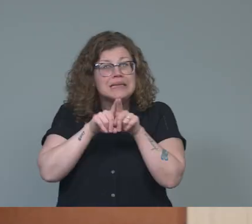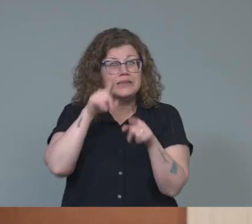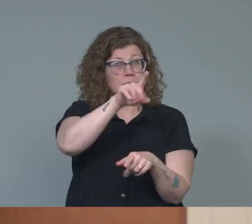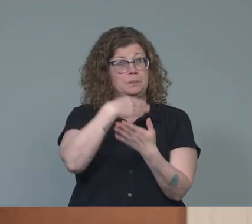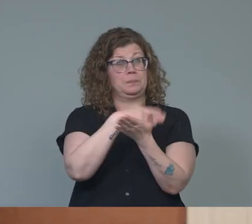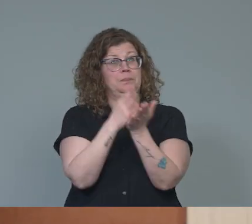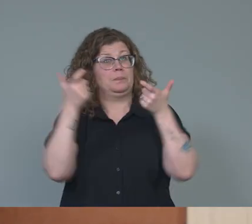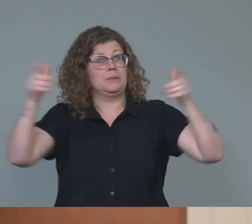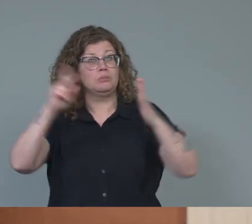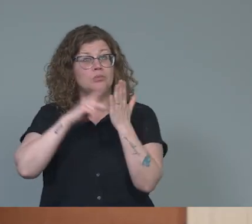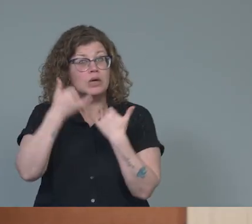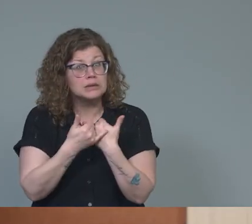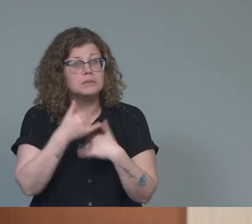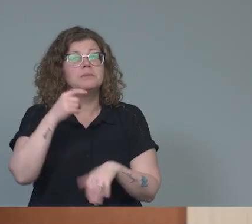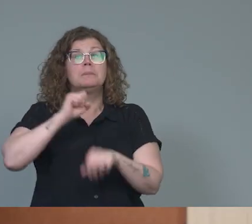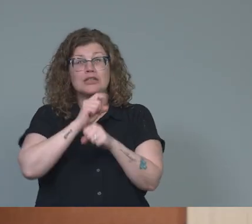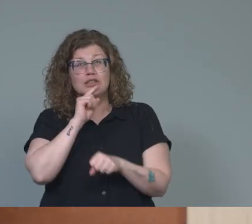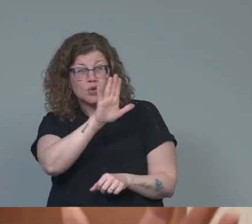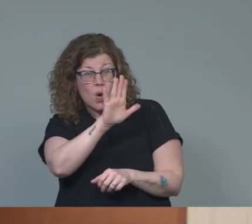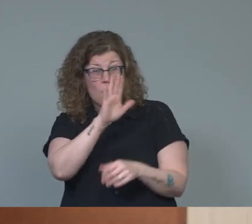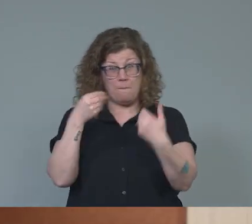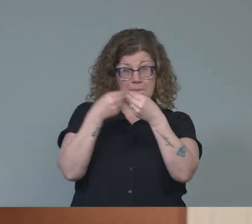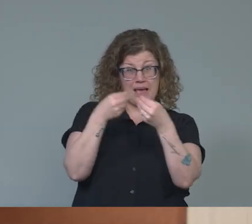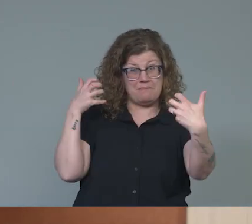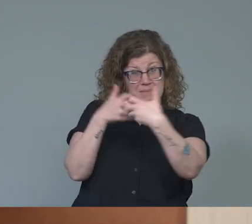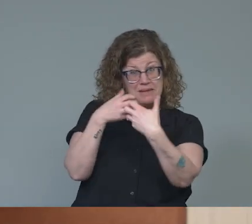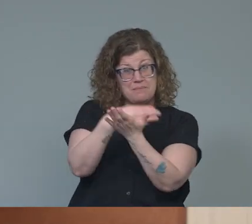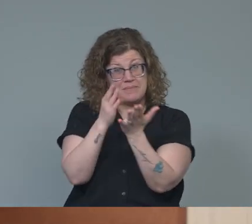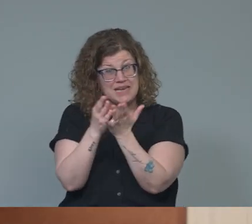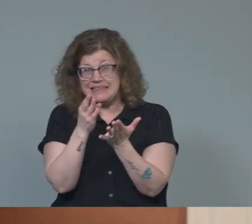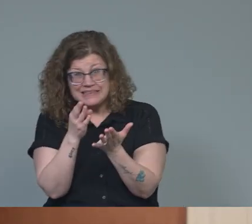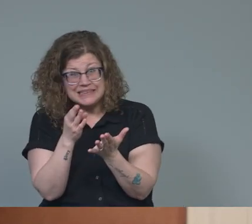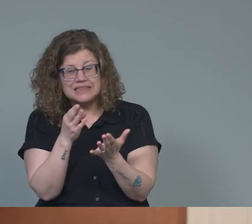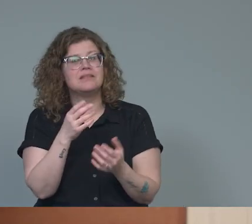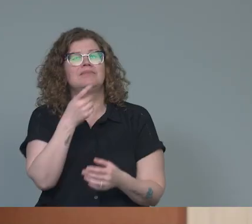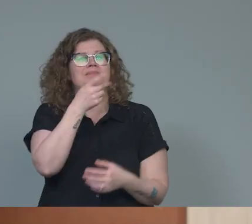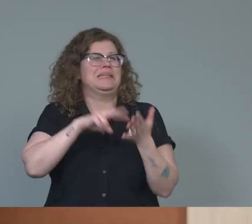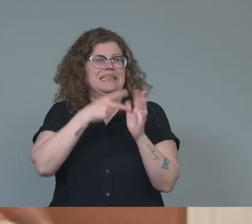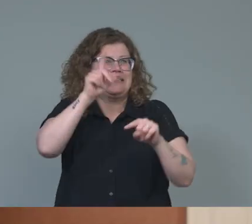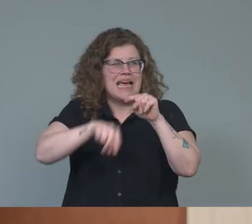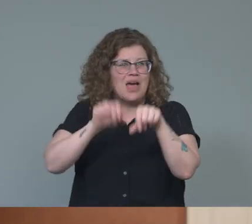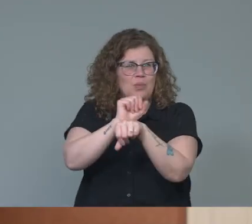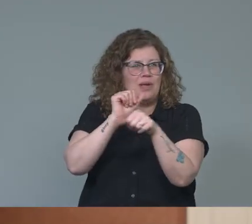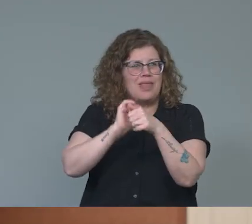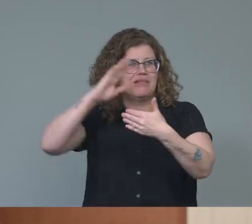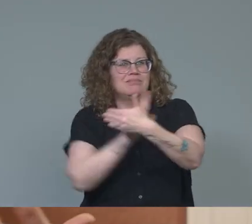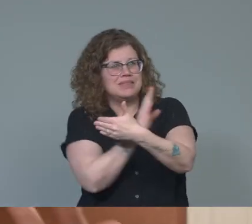so you need to know who's going to make it before you begin the detailed design. Who's going to make it for you is going